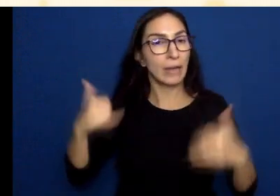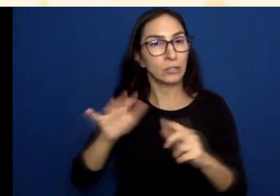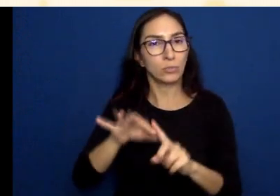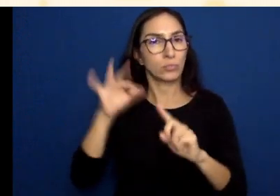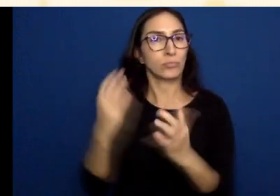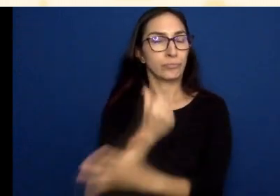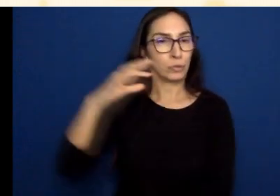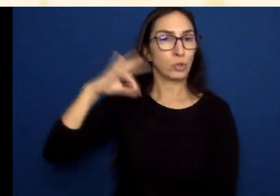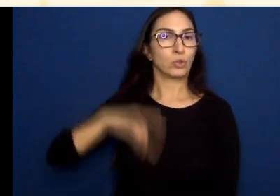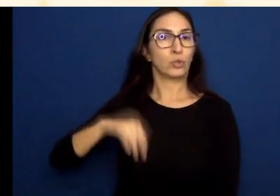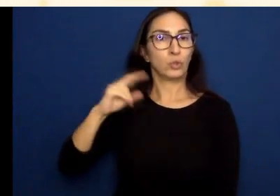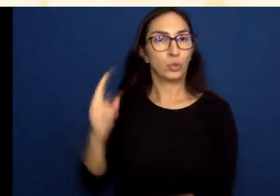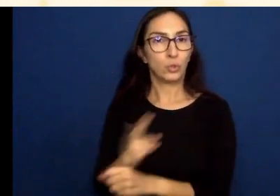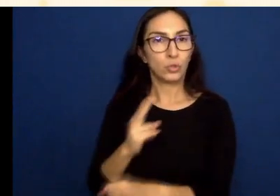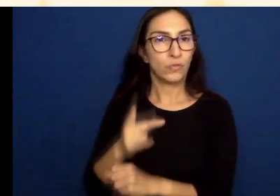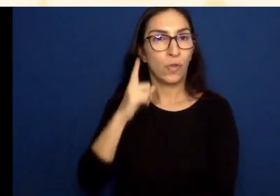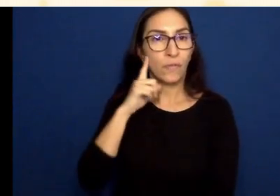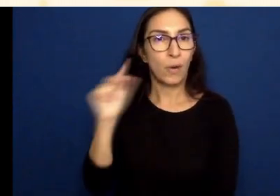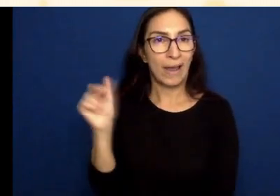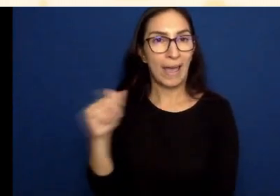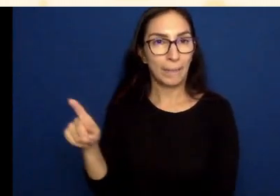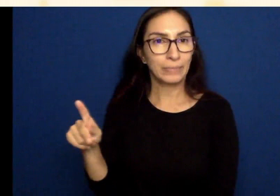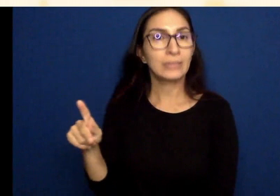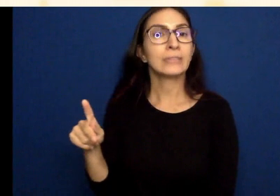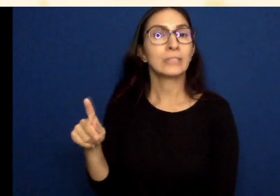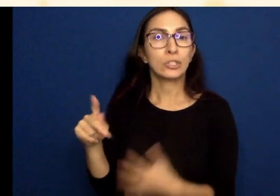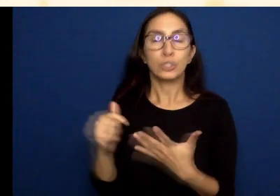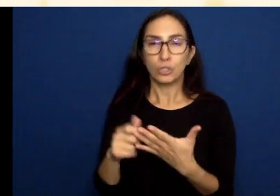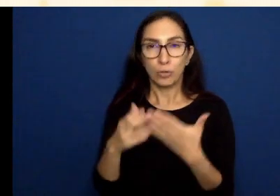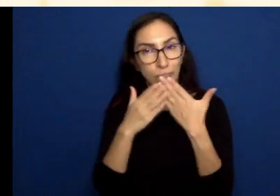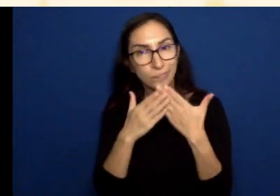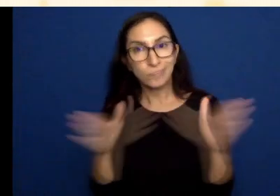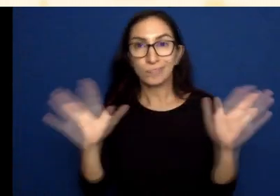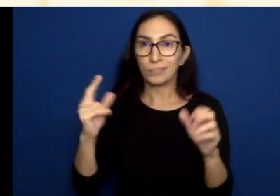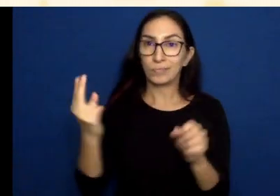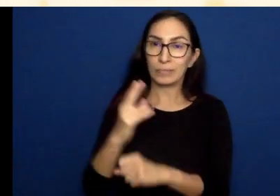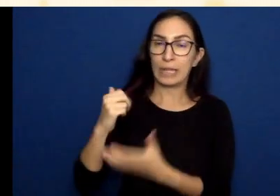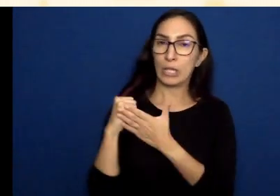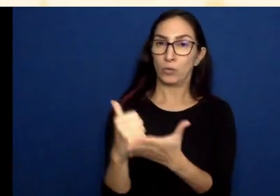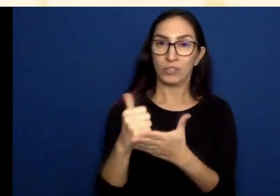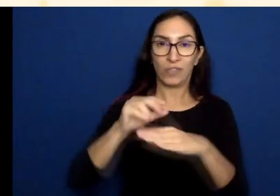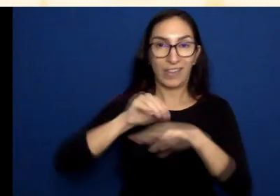just these are the rules. Next, you got your about section. So your about document has things like devices,